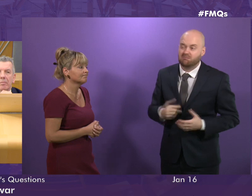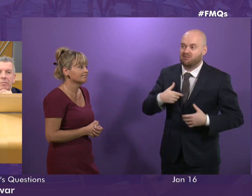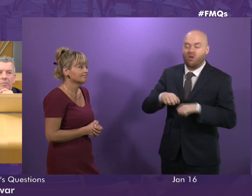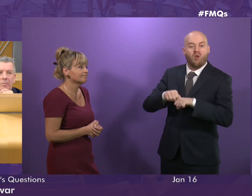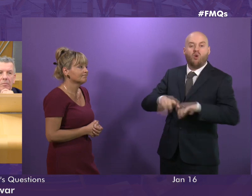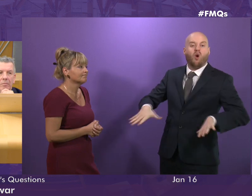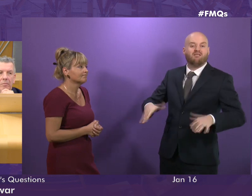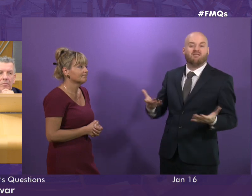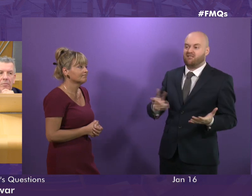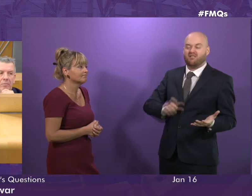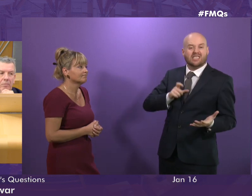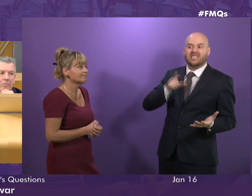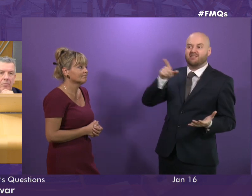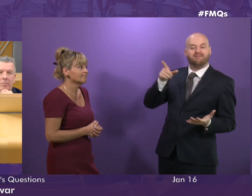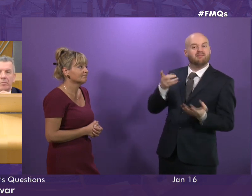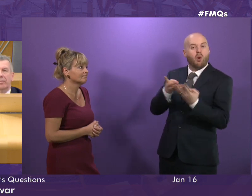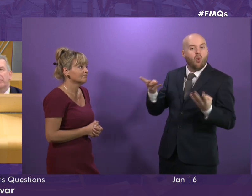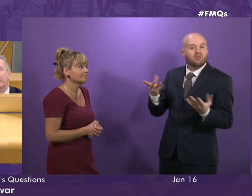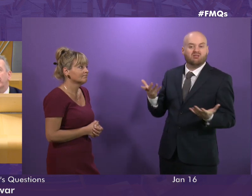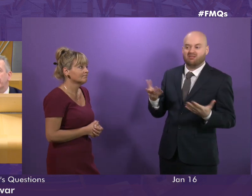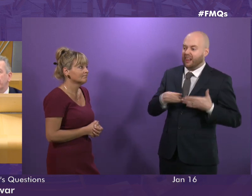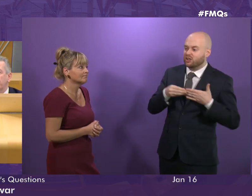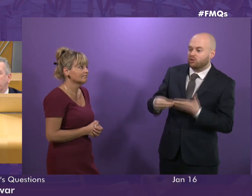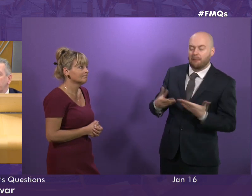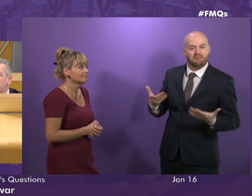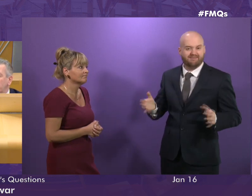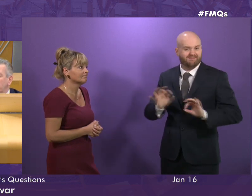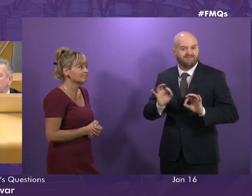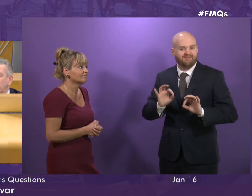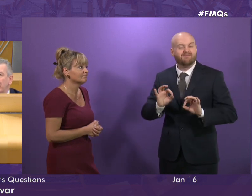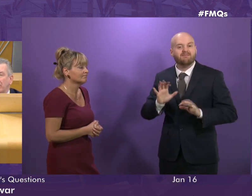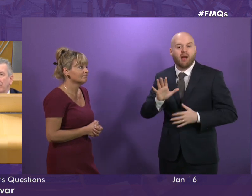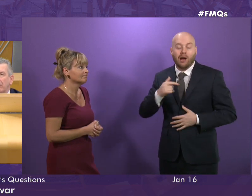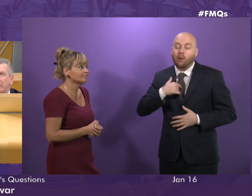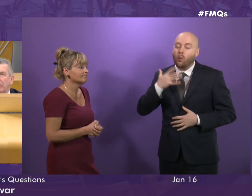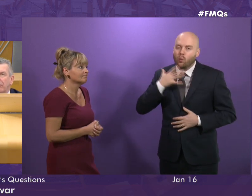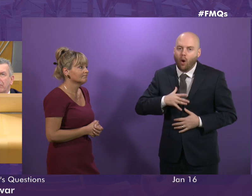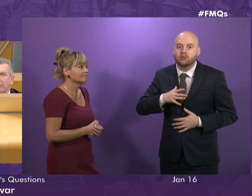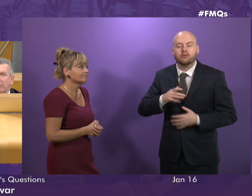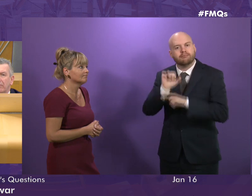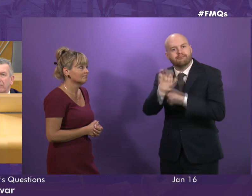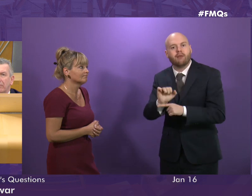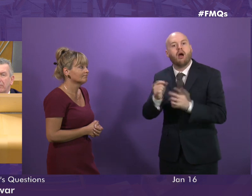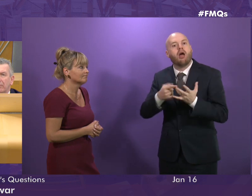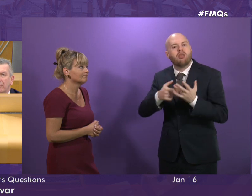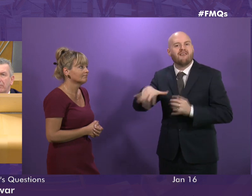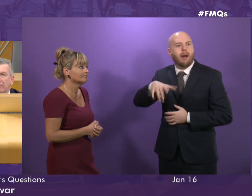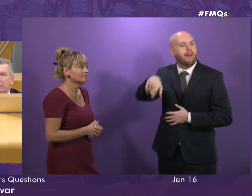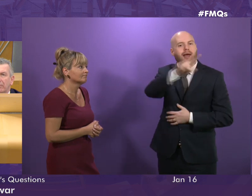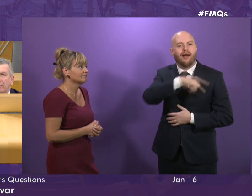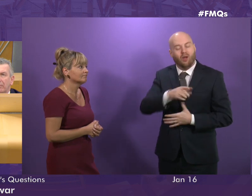“answers about Milly’s death ... so that no family has to go through this ordeal again.” She said: “We are calling for a fatal accident inquiry